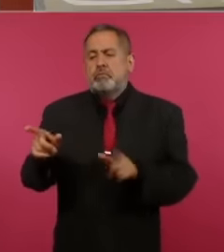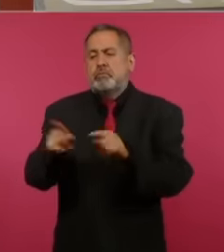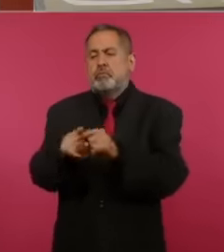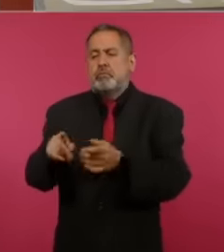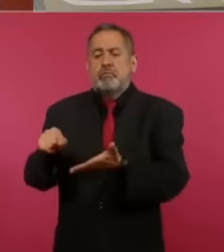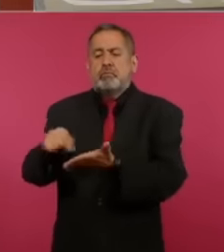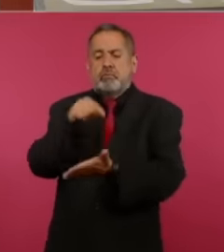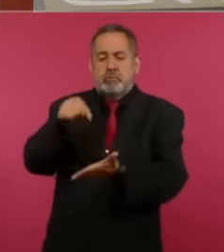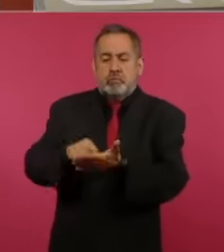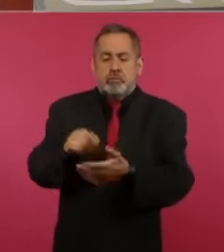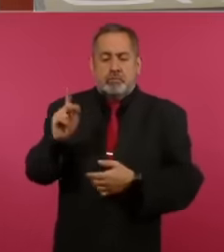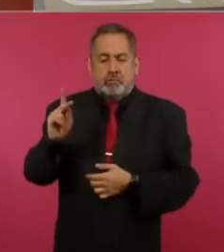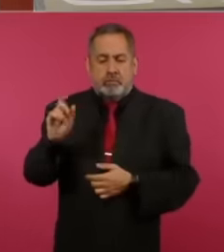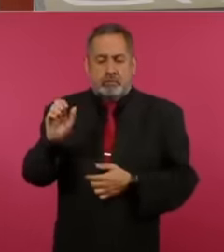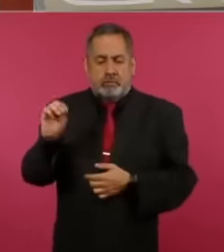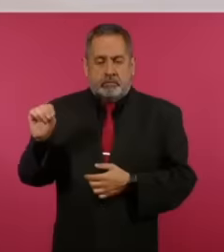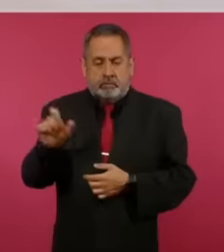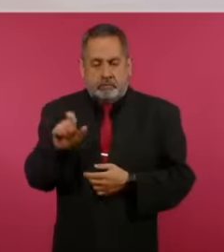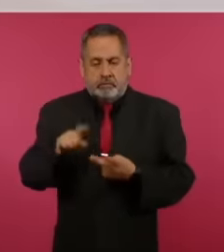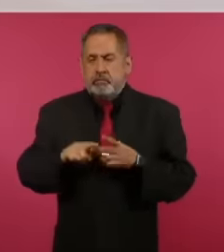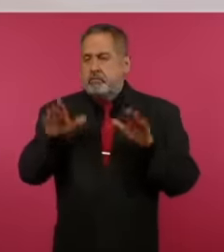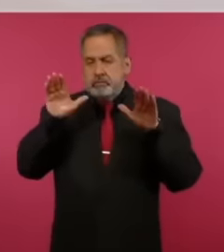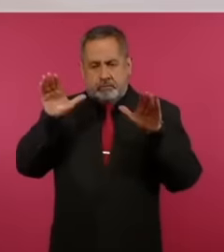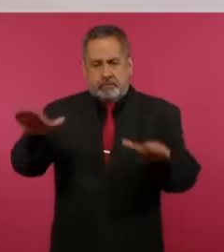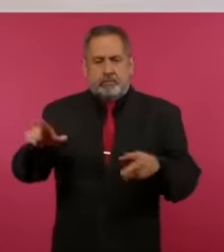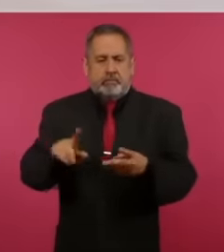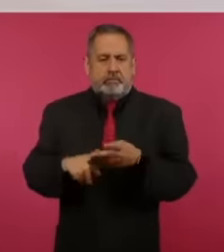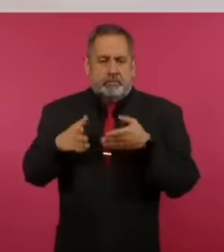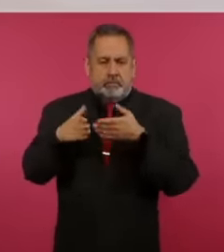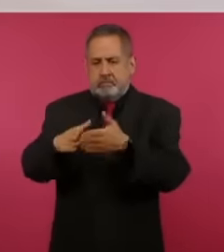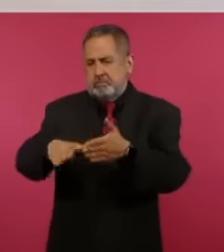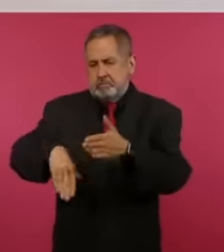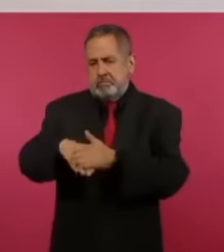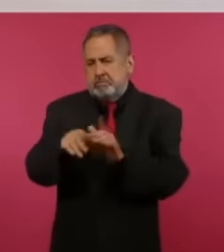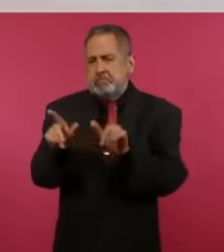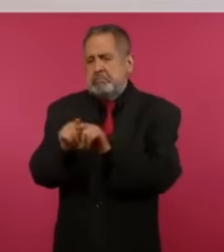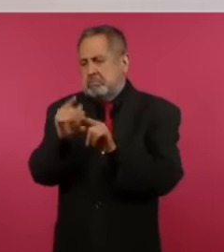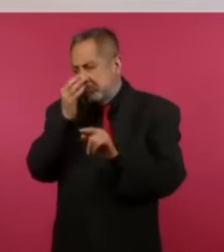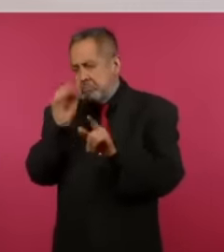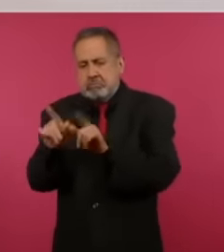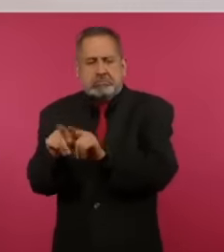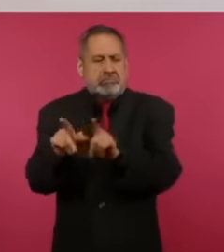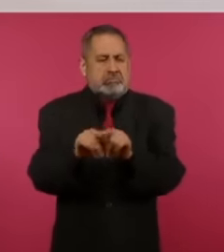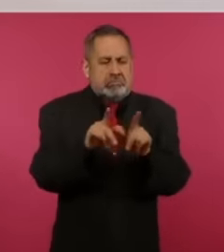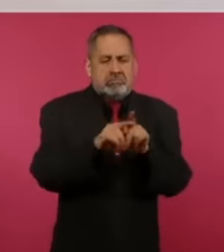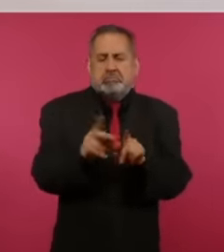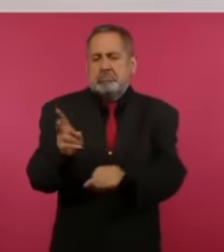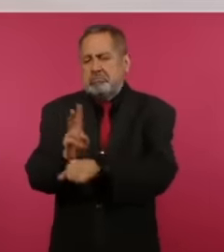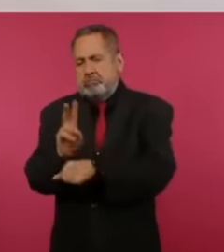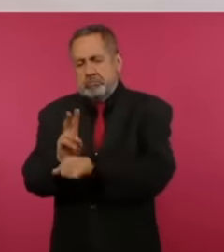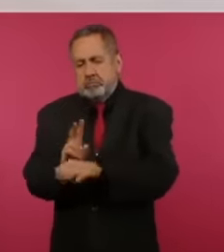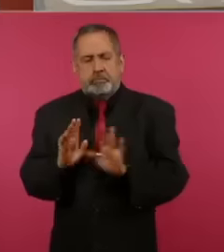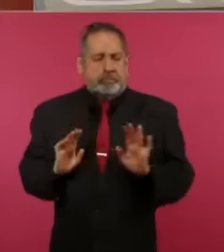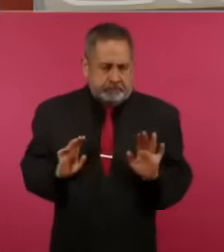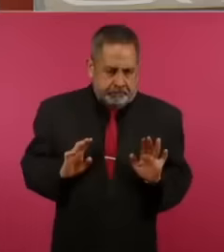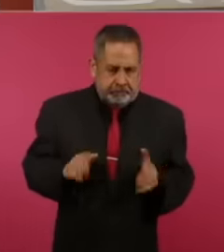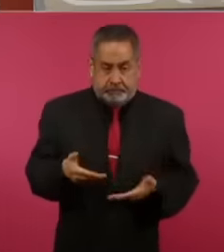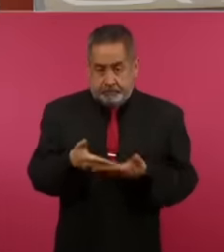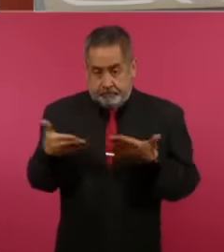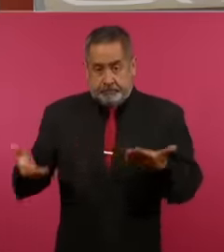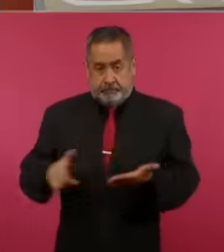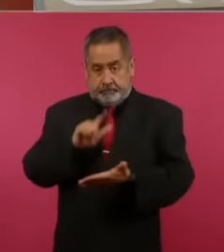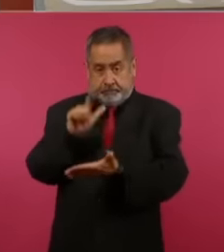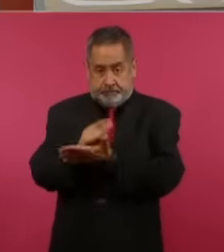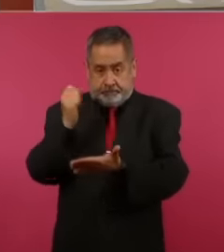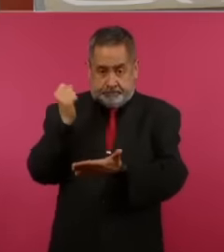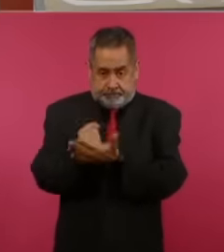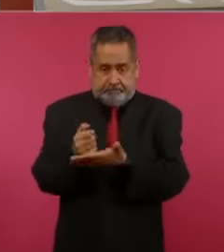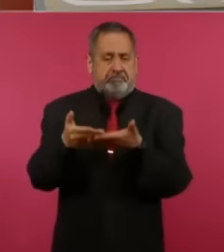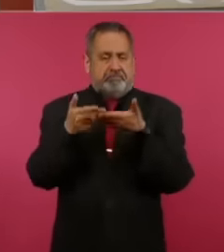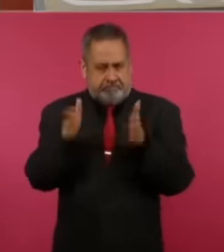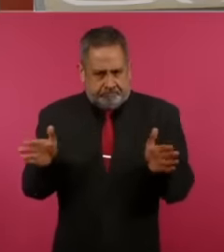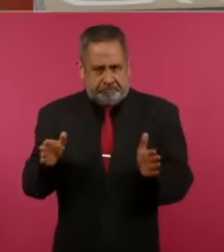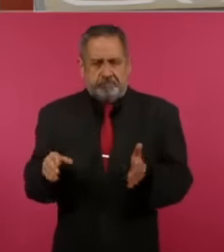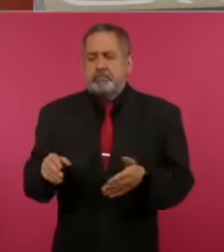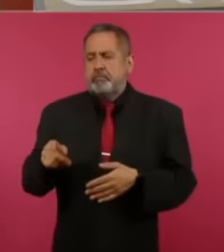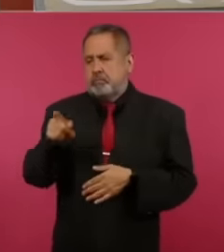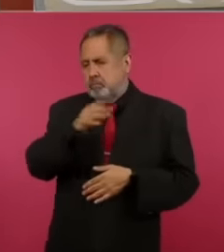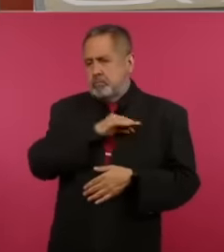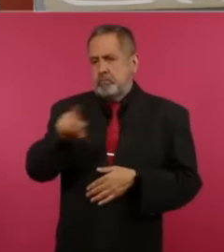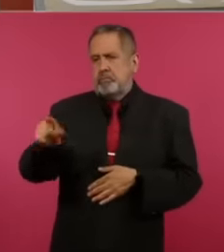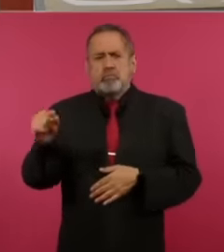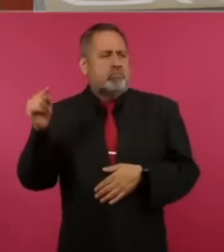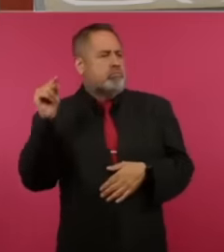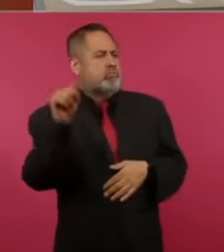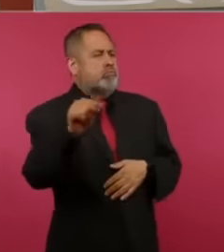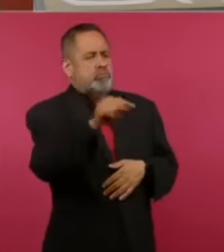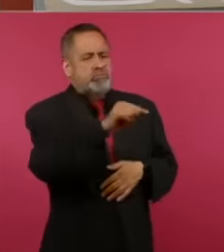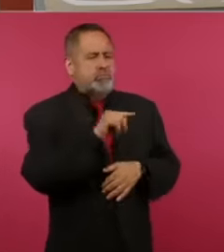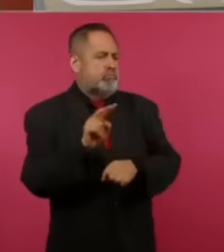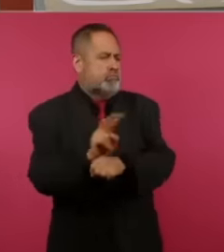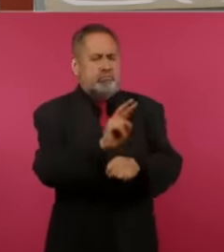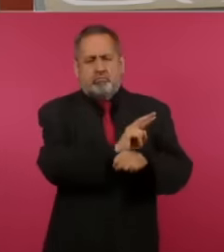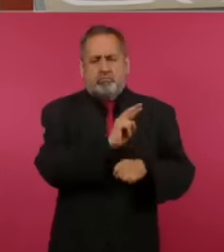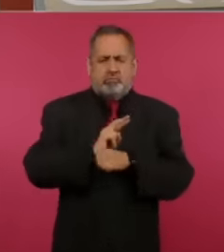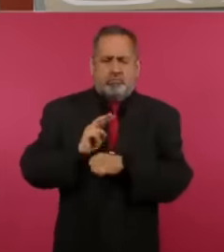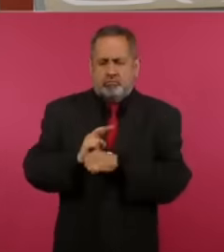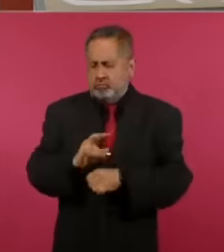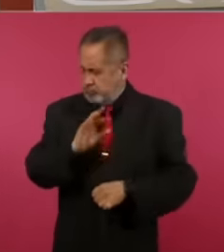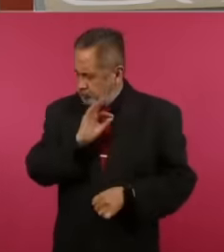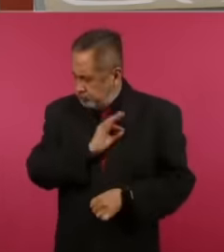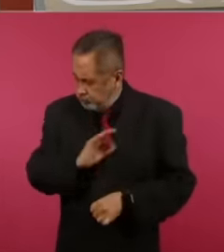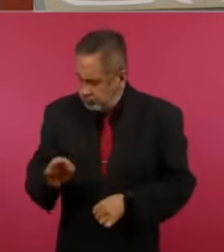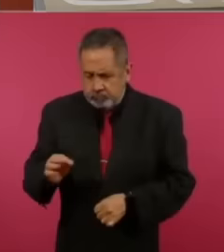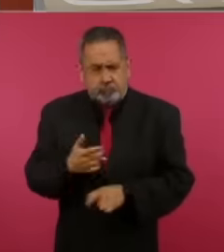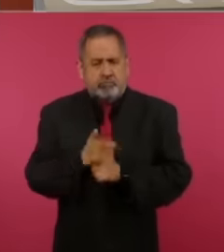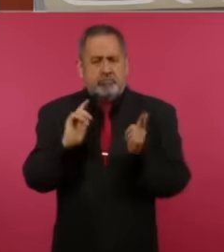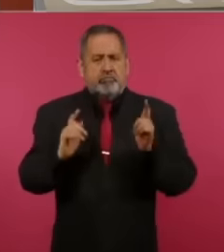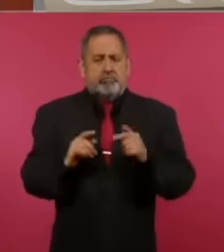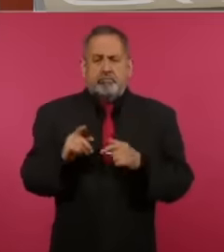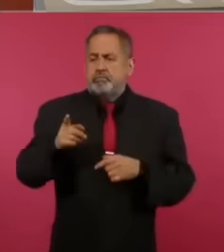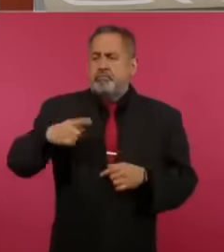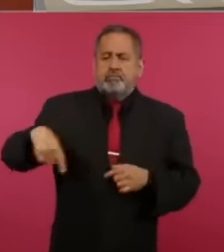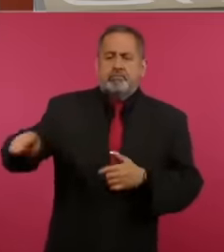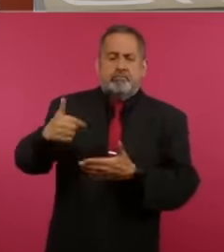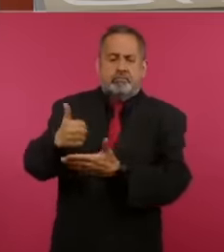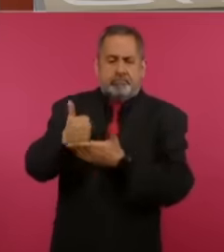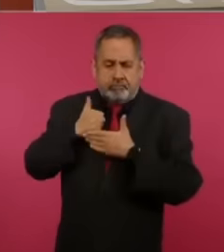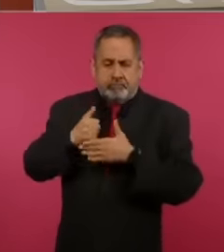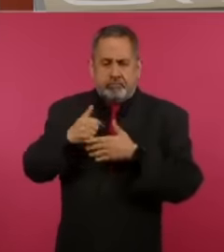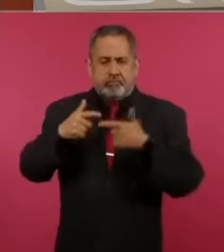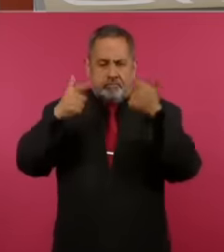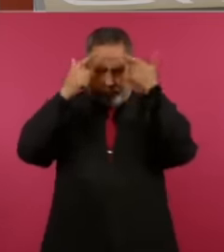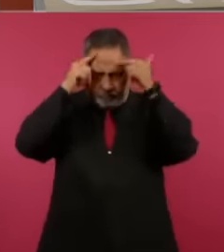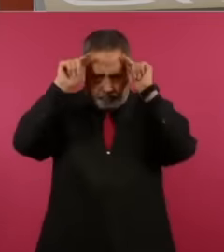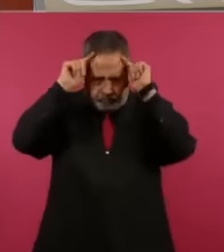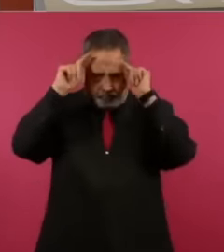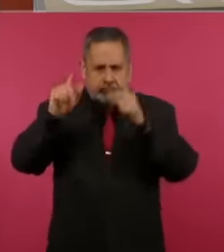of Pemex, the airports, ports, and now we have managed to get both the Navy